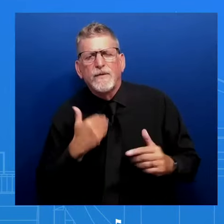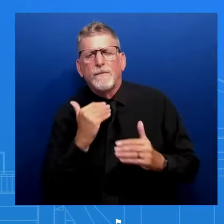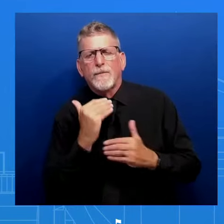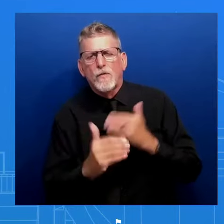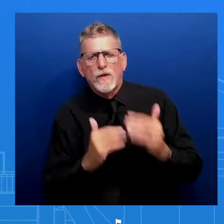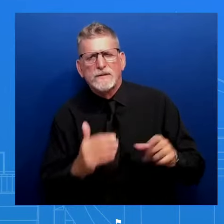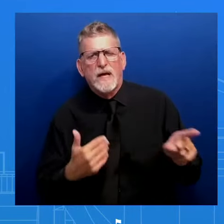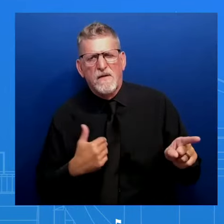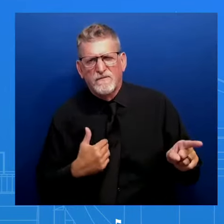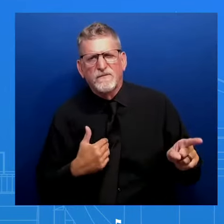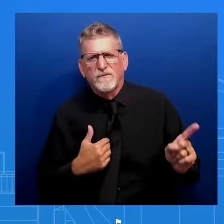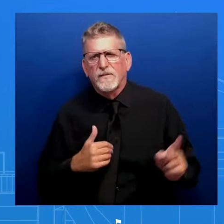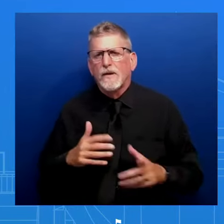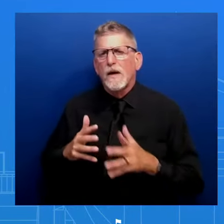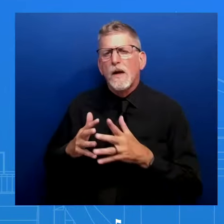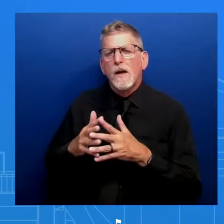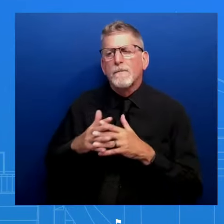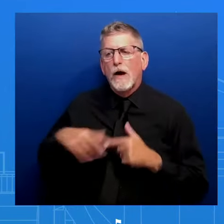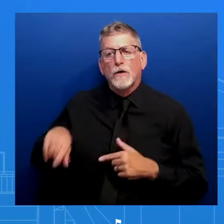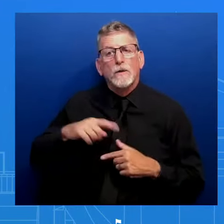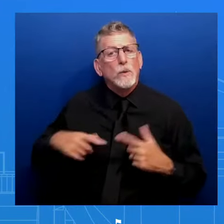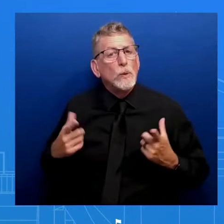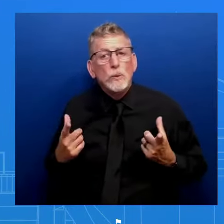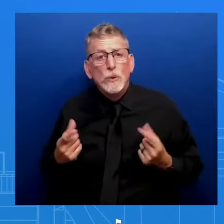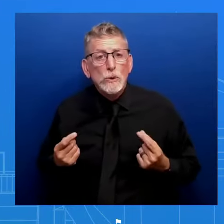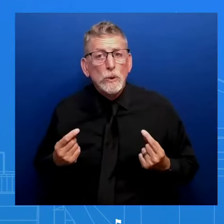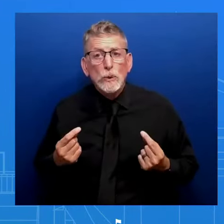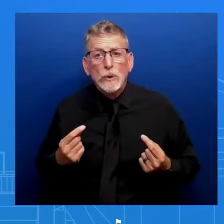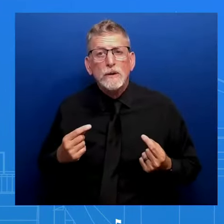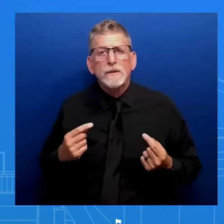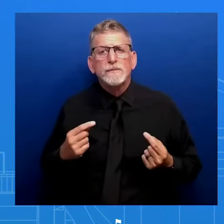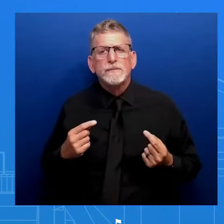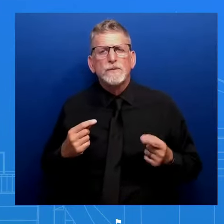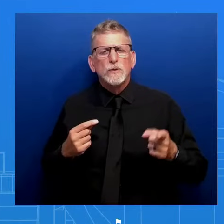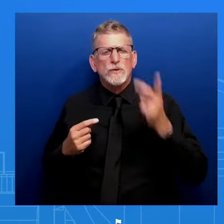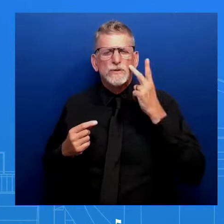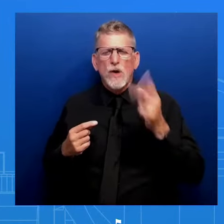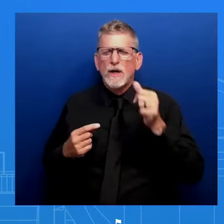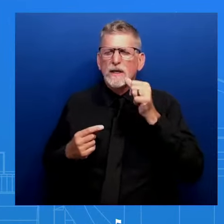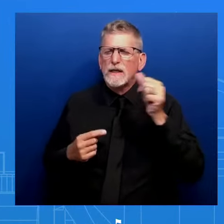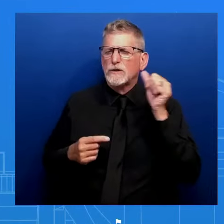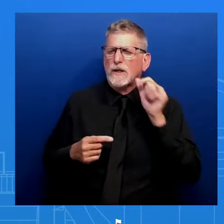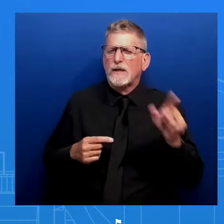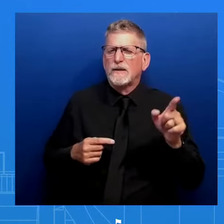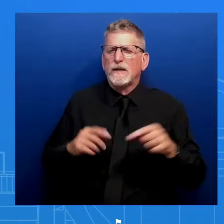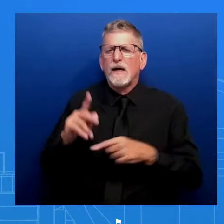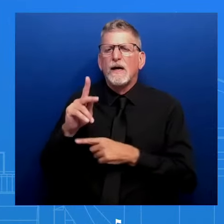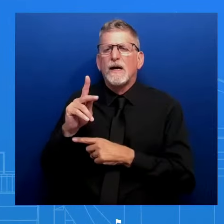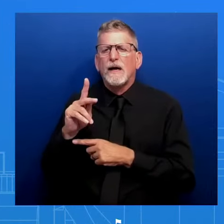and you saw this just yesterday; I think Karine announced another package of support -- we're going to make sure that they have the kinds of tools